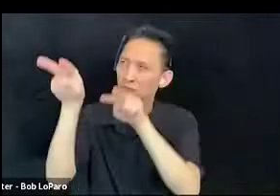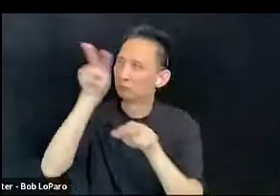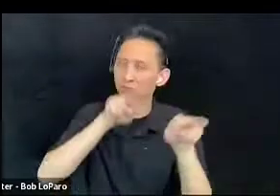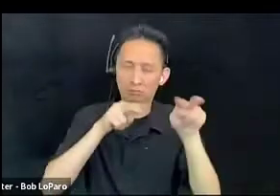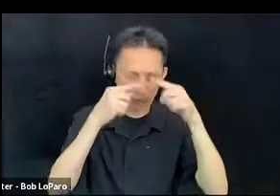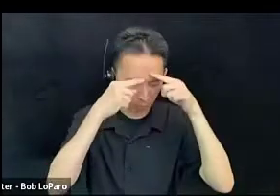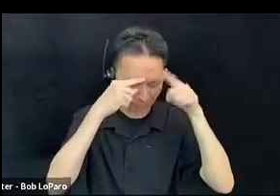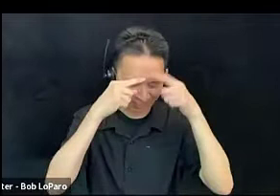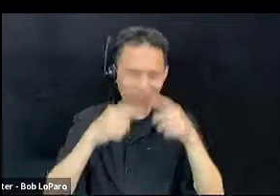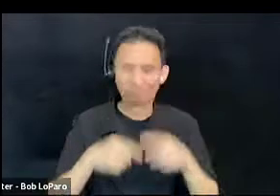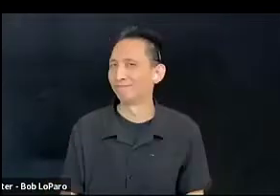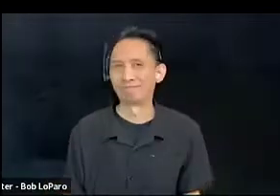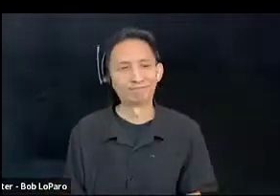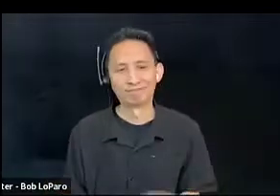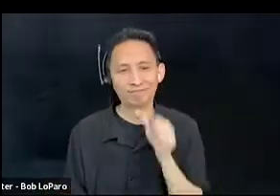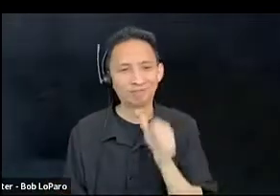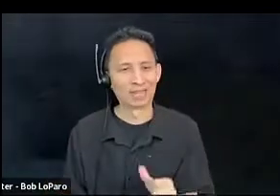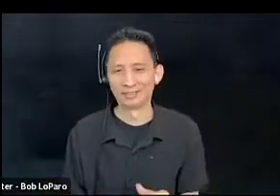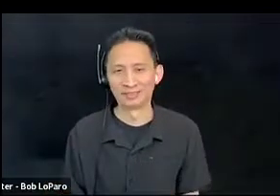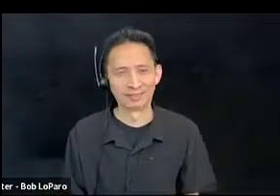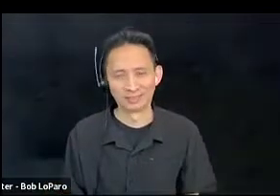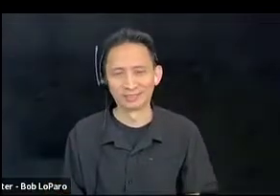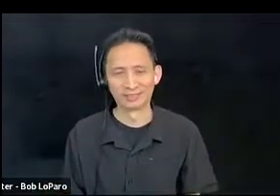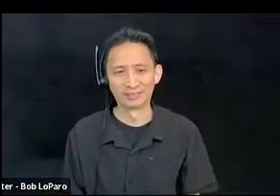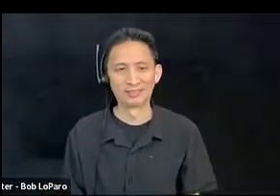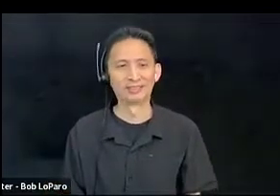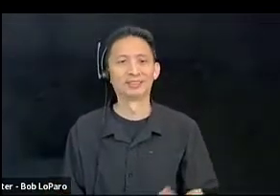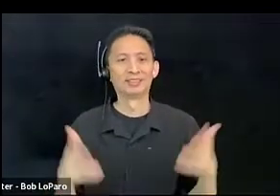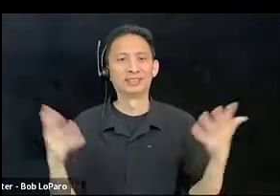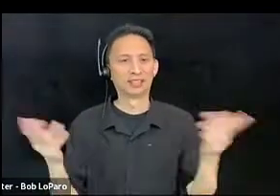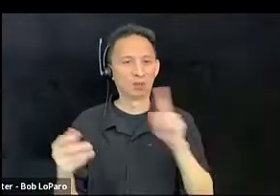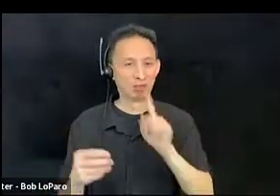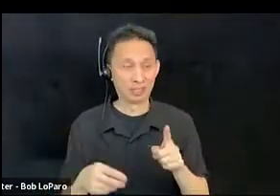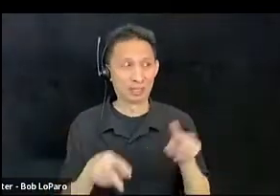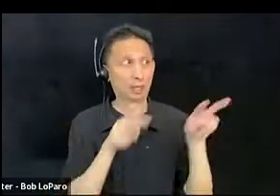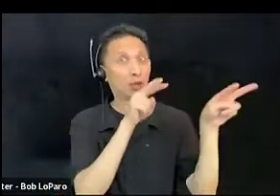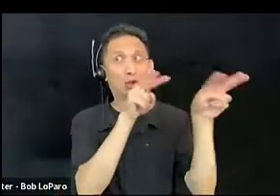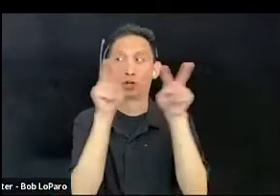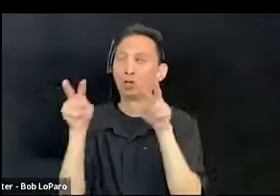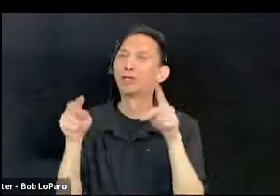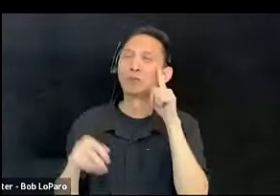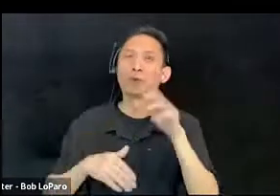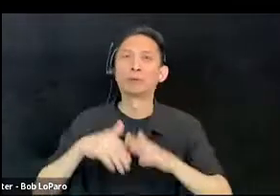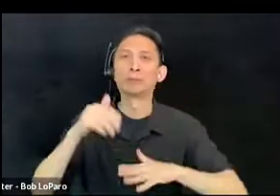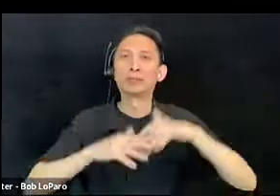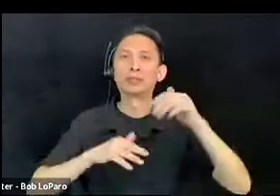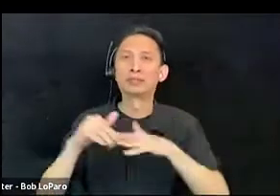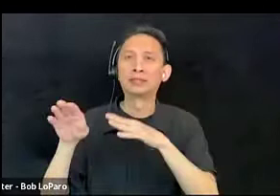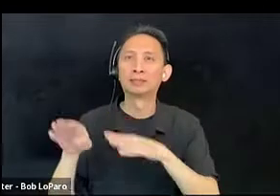The goal of phase one is just building visual behavior. So, kids in phase one are only able to look at things